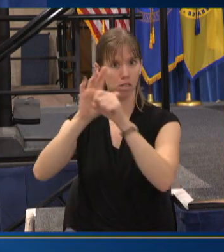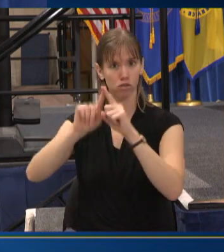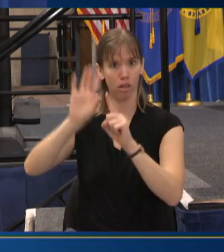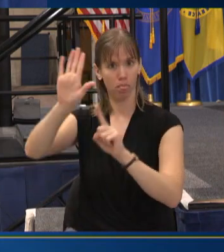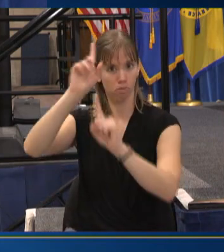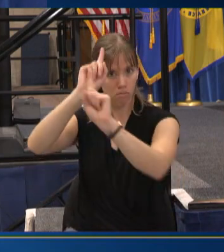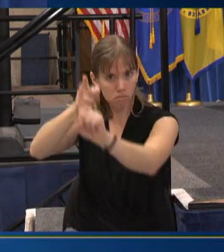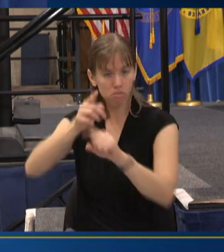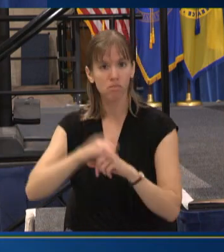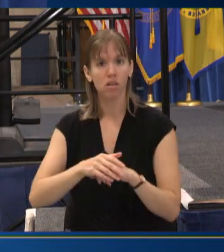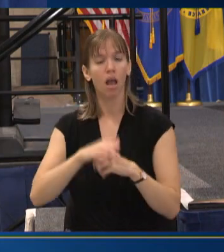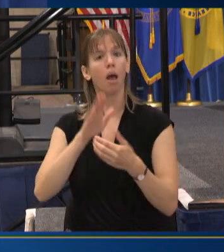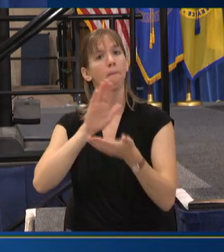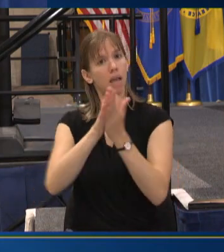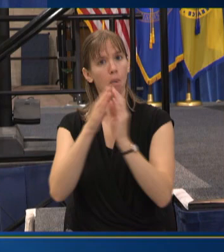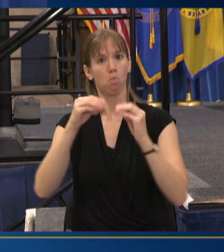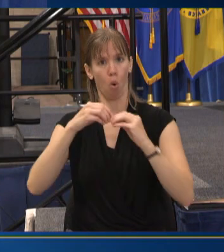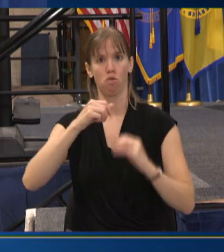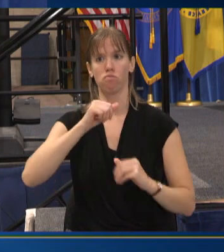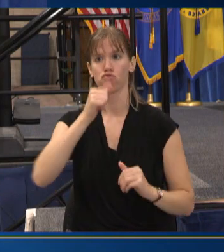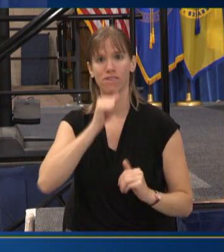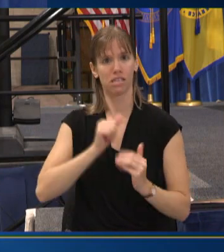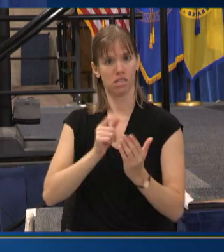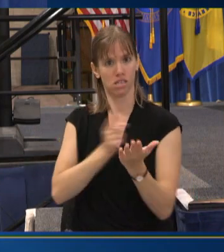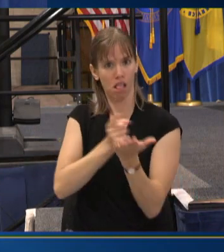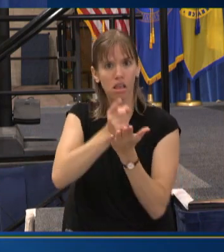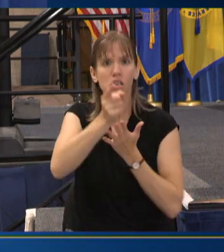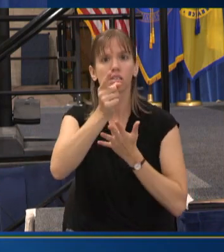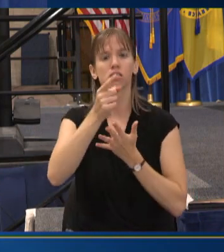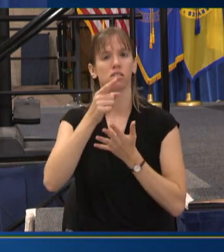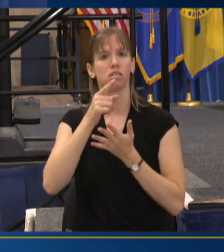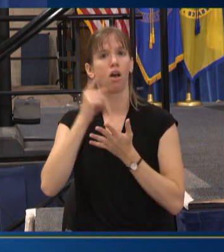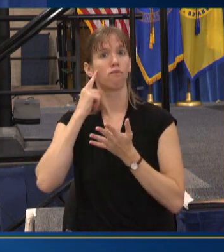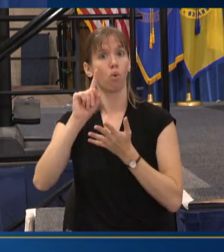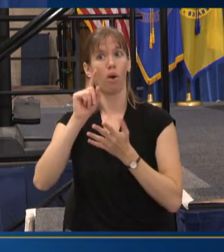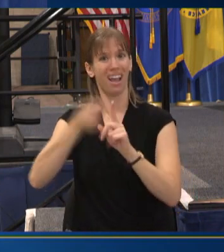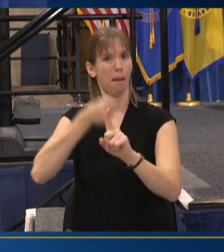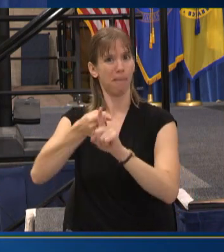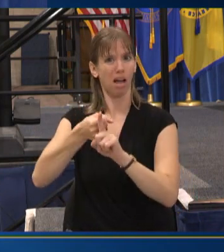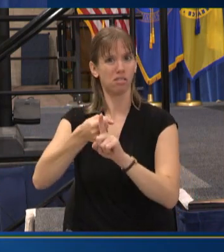become more resilient about the impacts of climate change and also to actually work